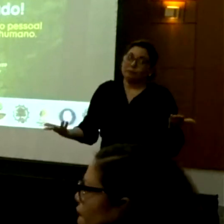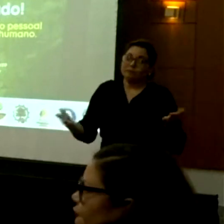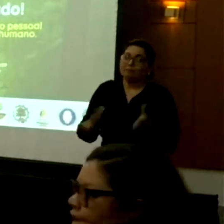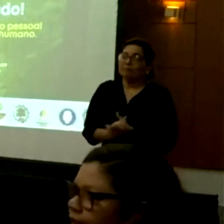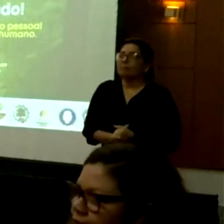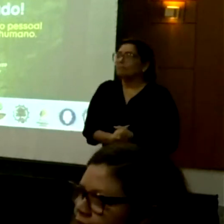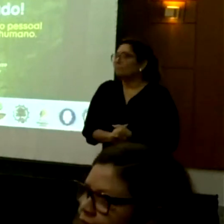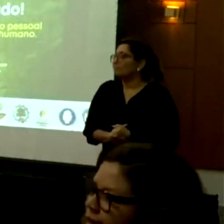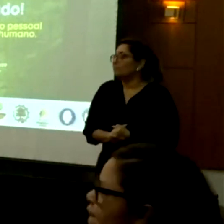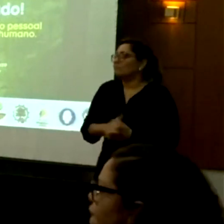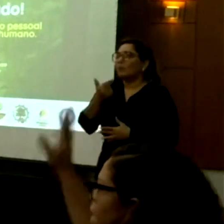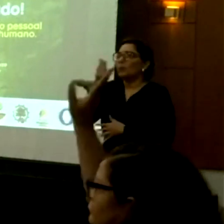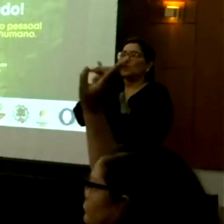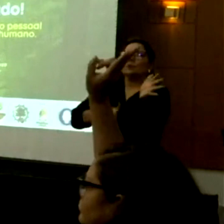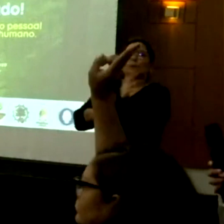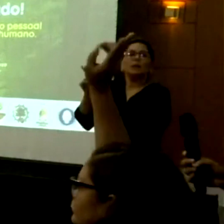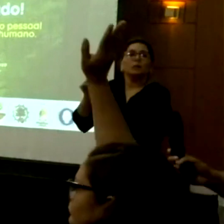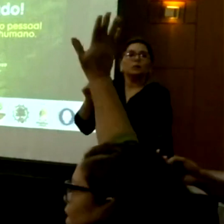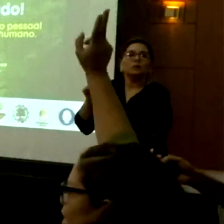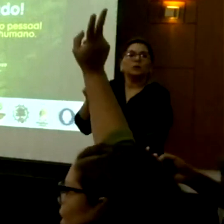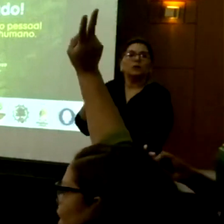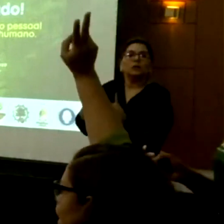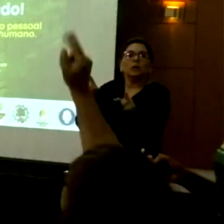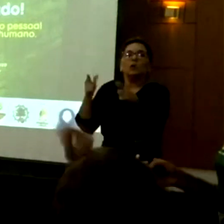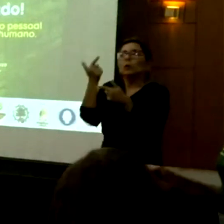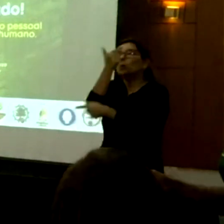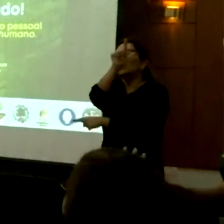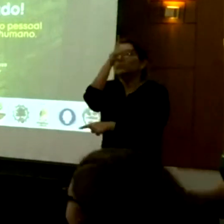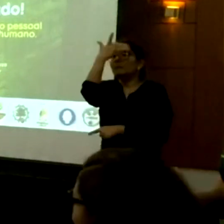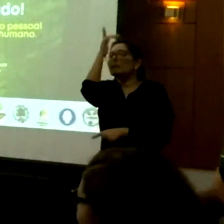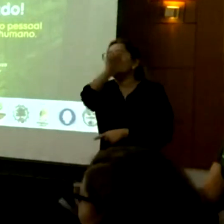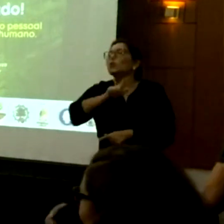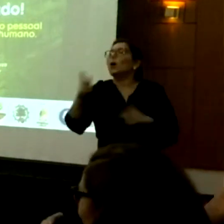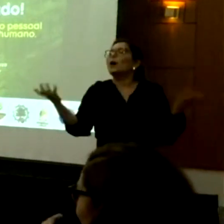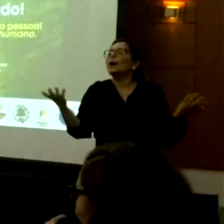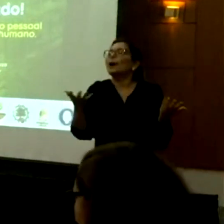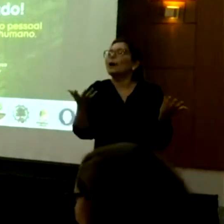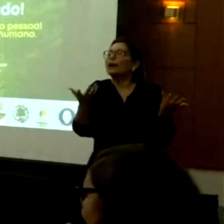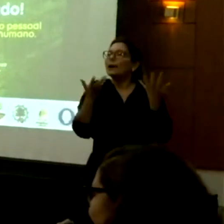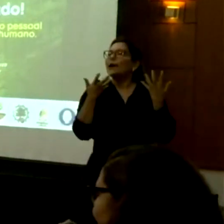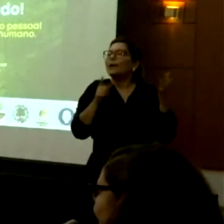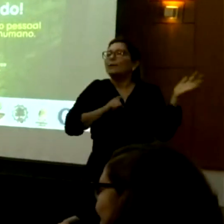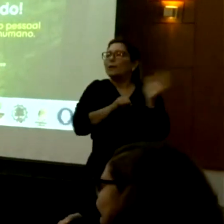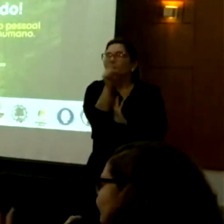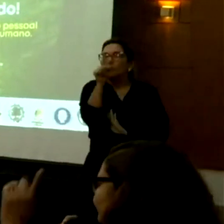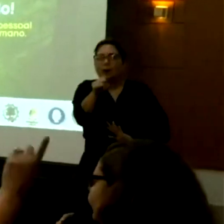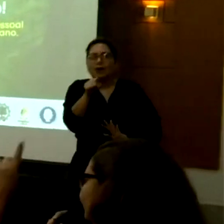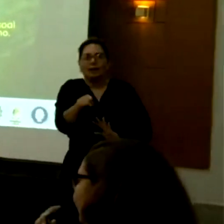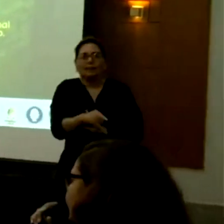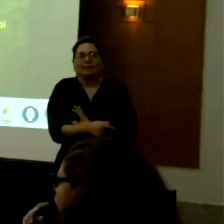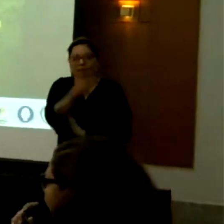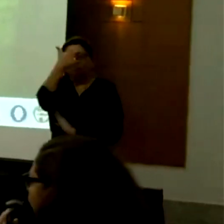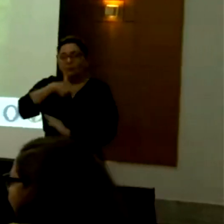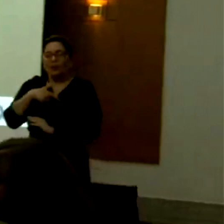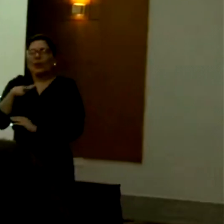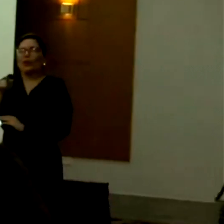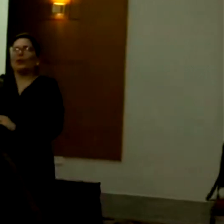any questions, thank you very much , does anyone else want to ask a question about it? discussed, I'm gracial da Ferreira